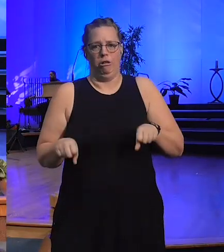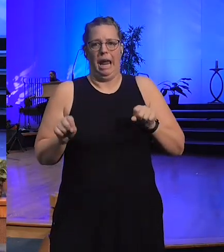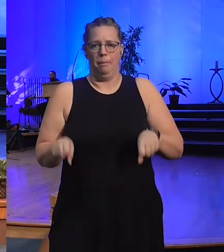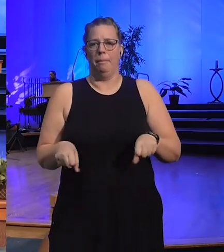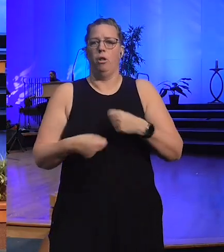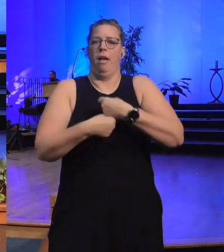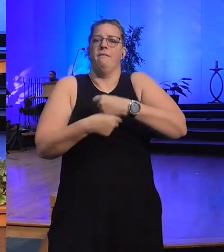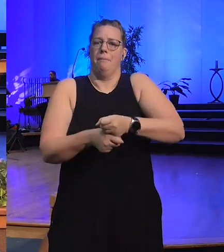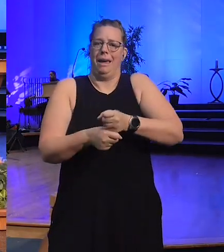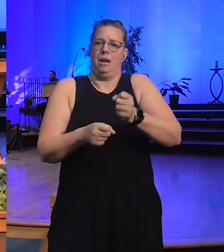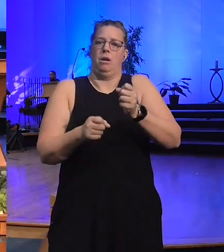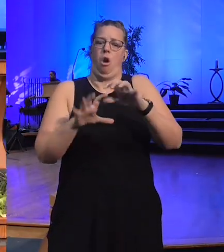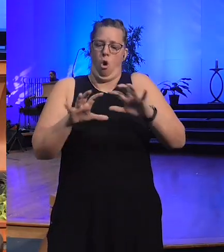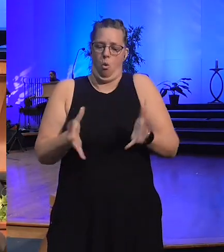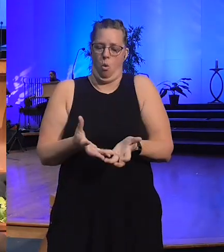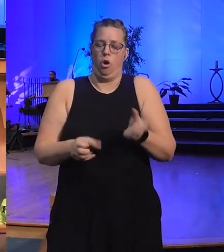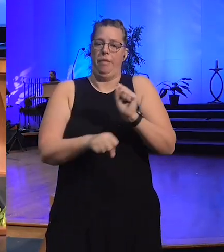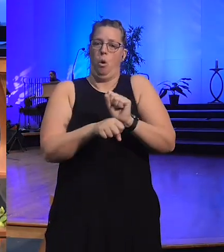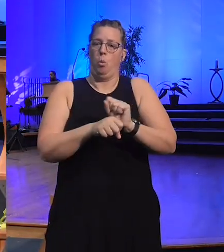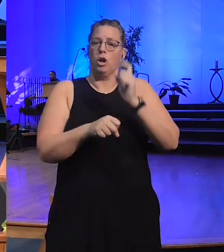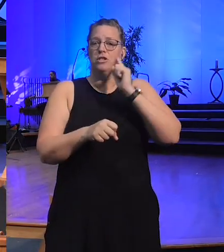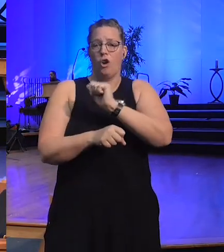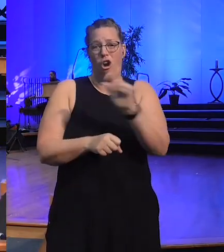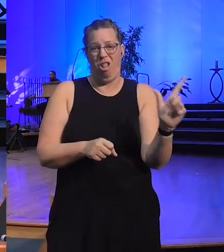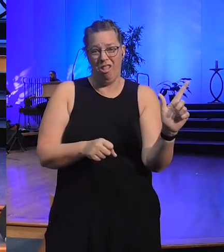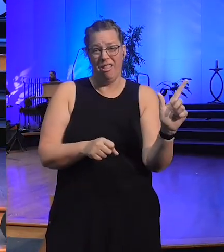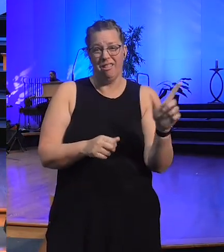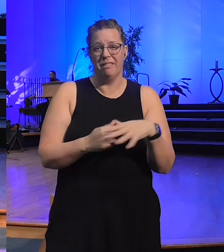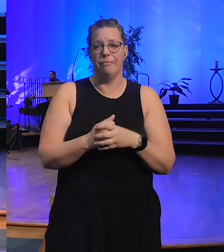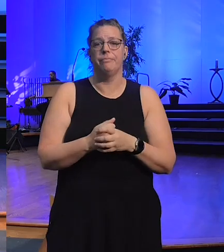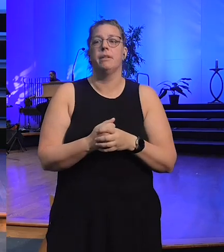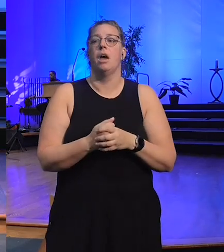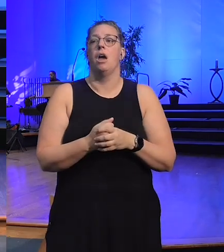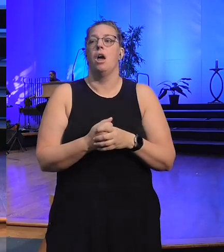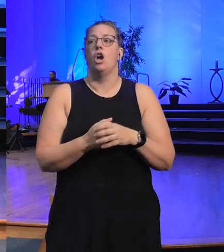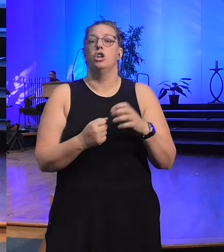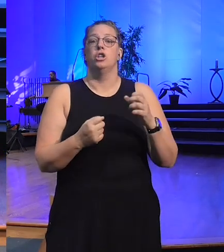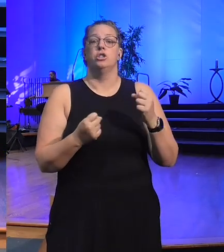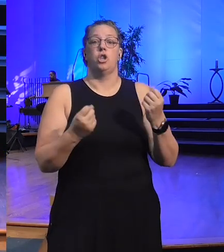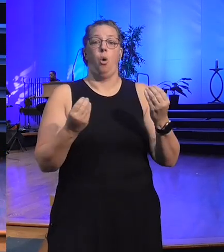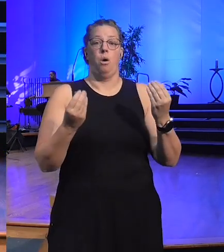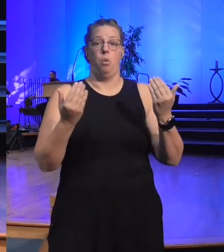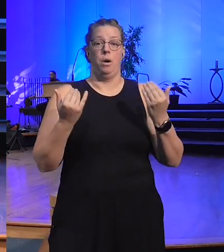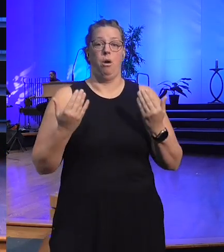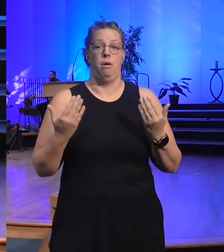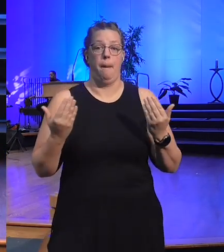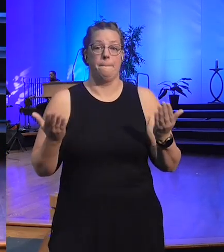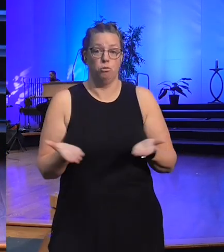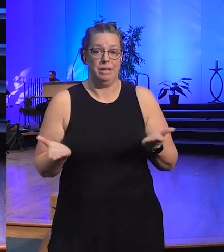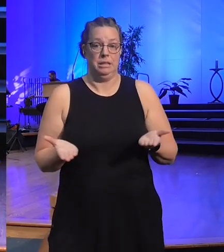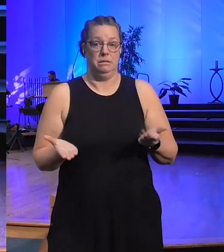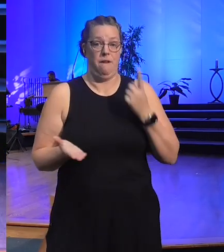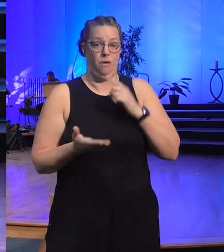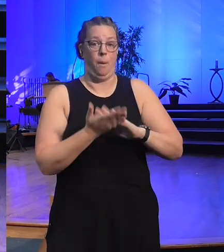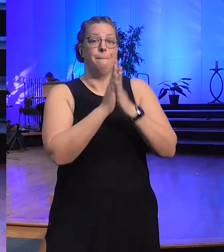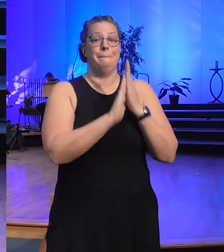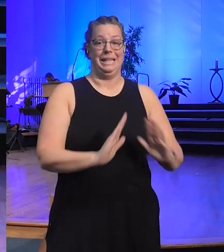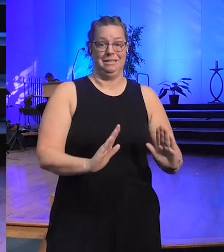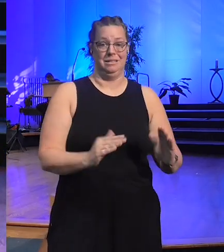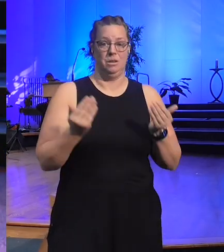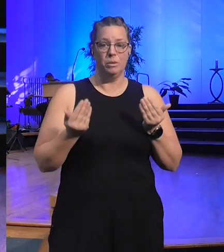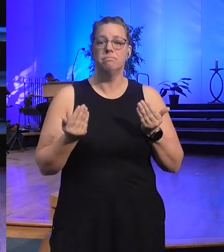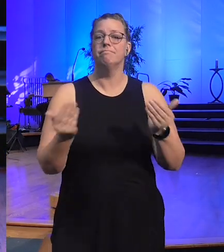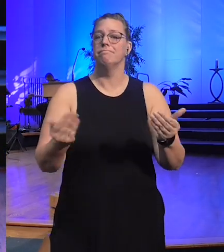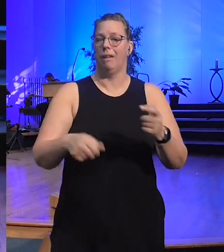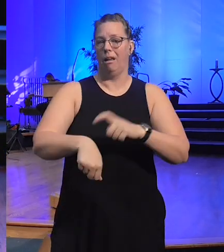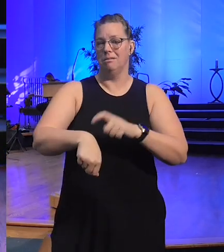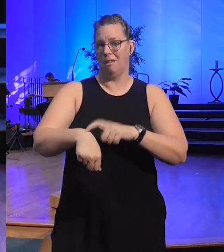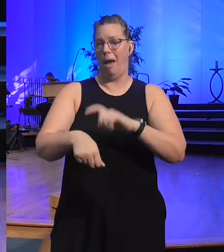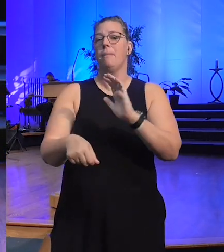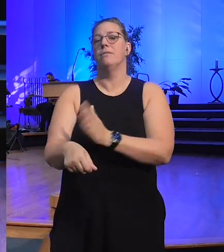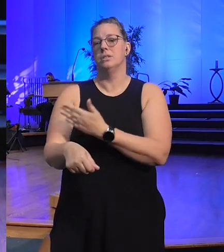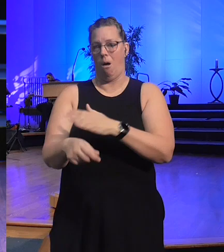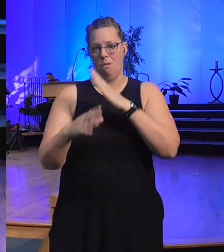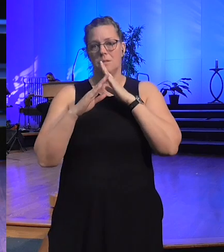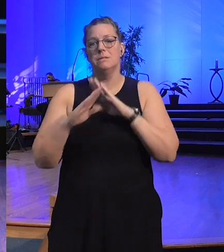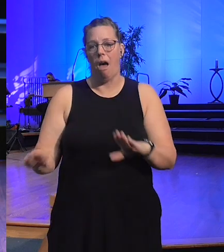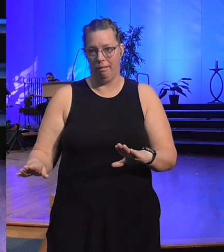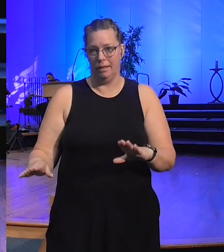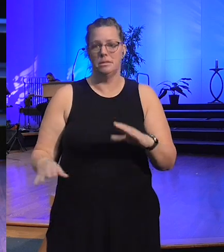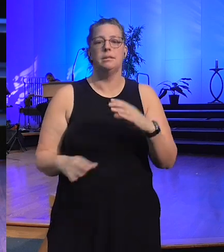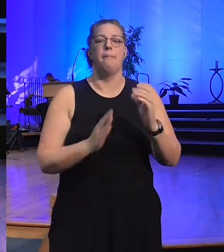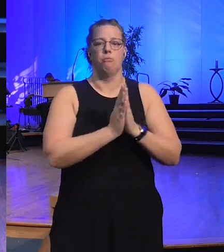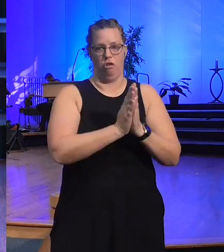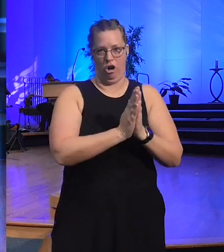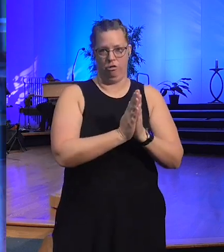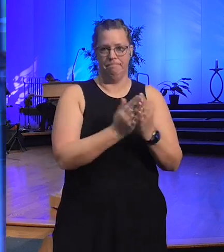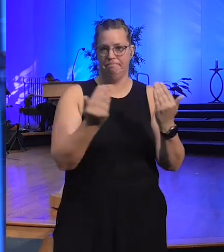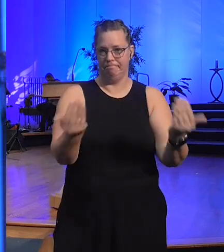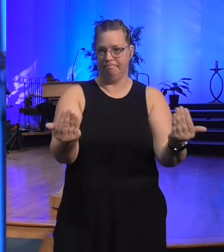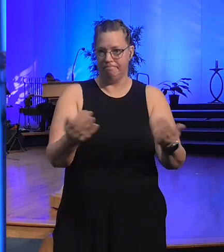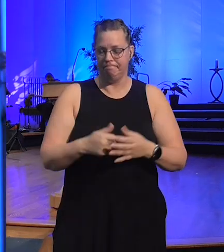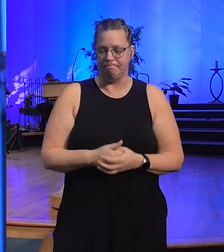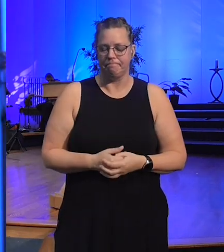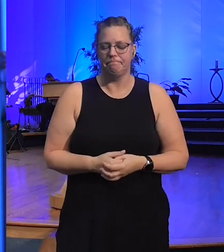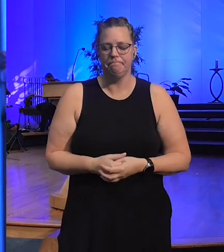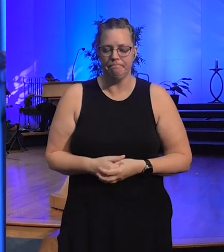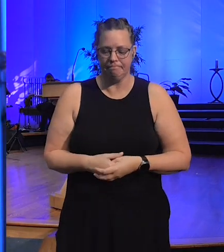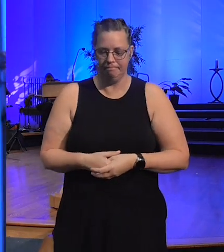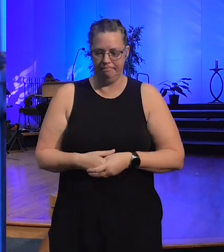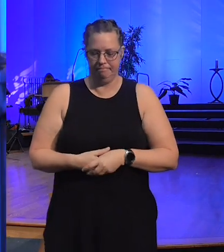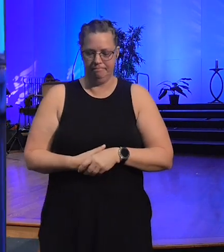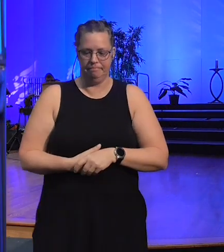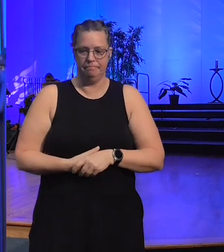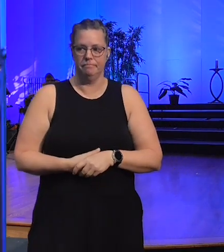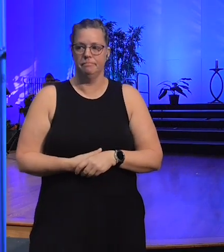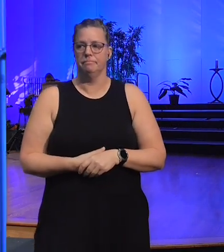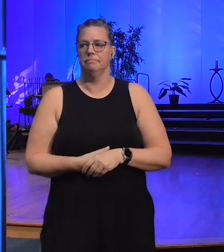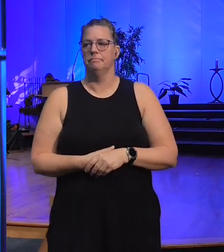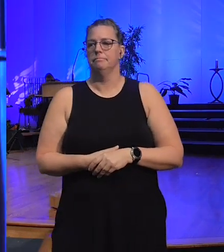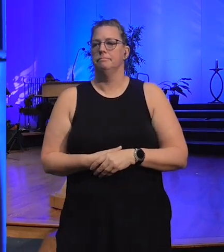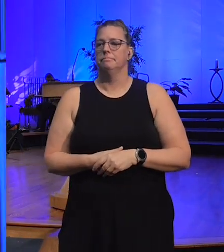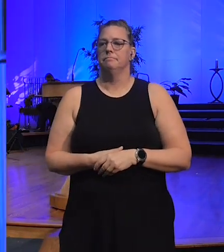works for everyone so present for piece we move into this time of song of silence and prayer